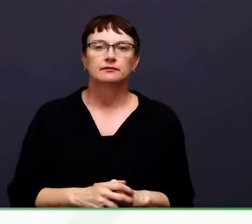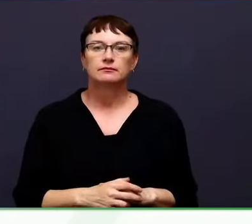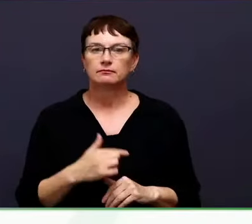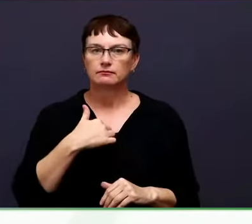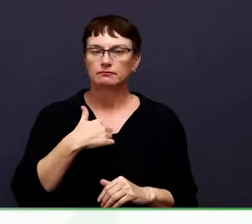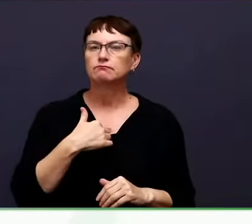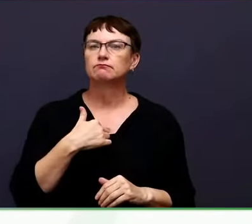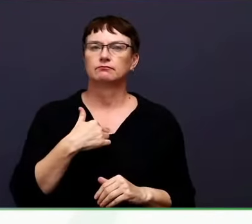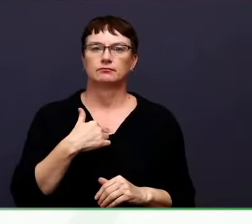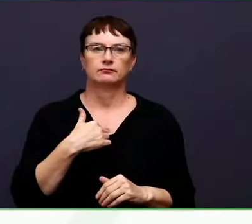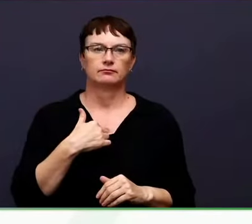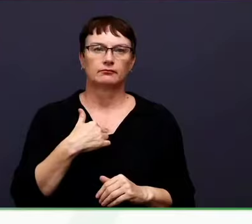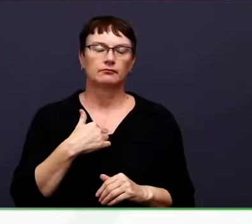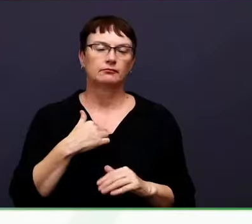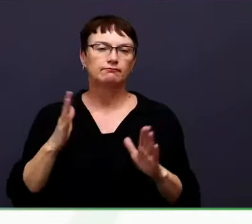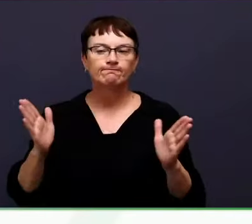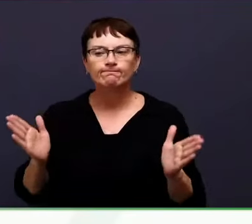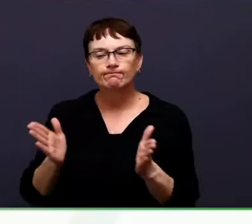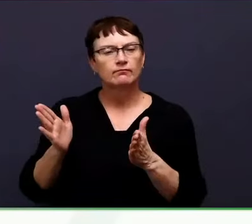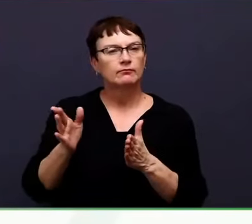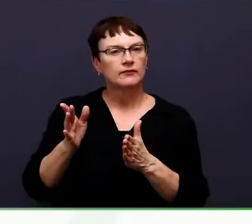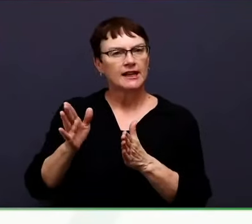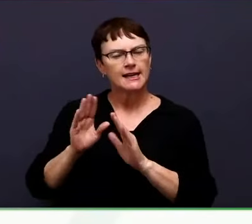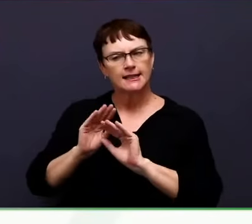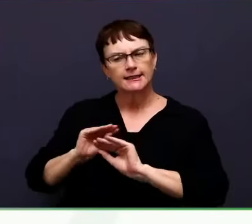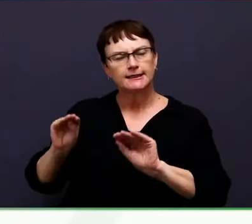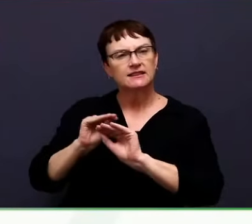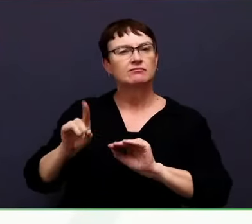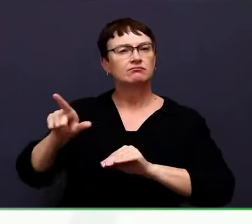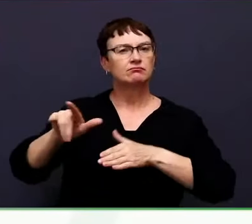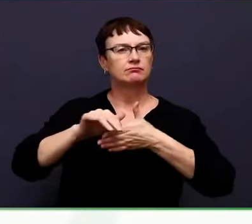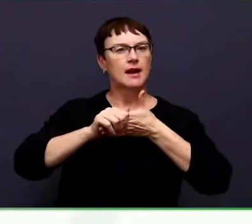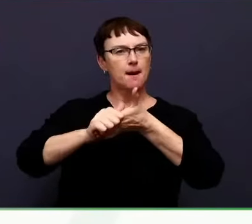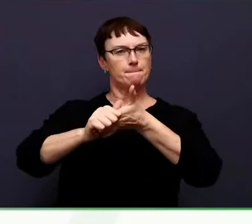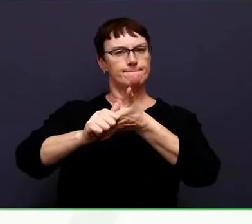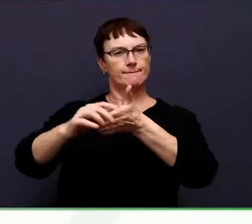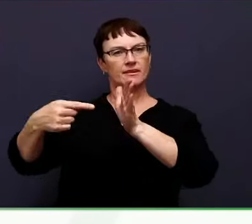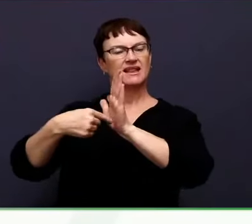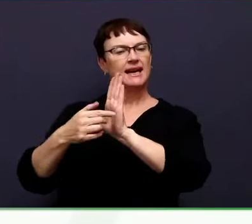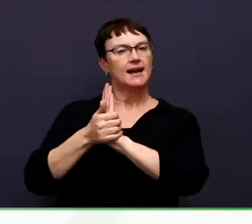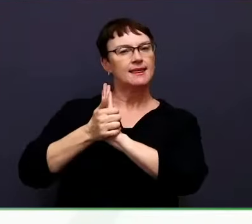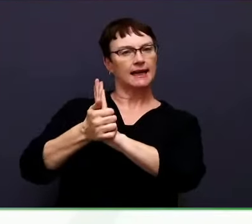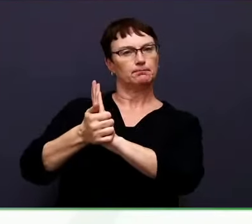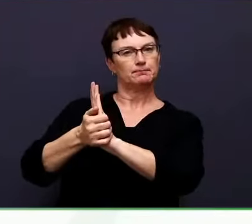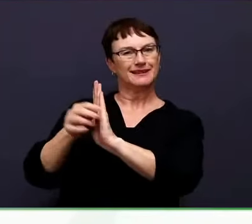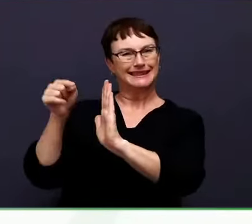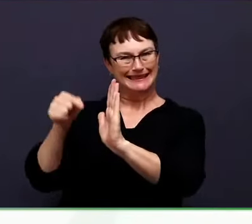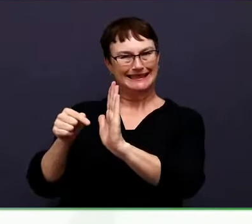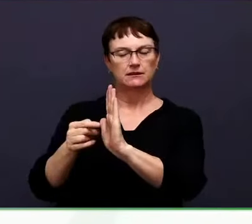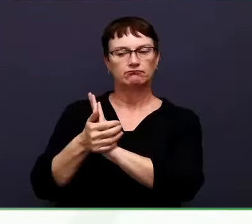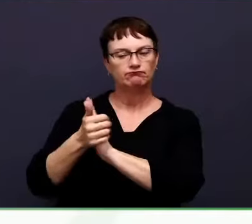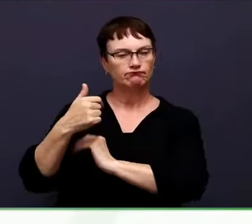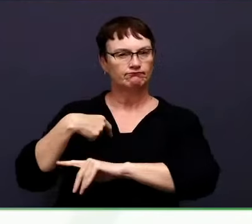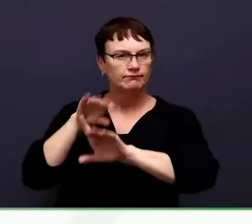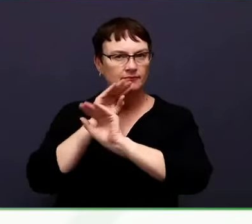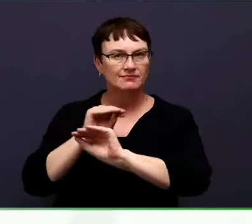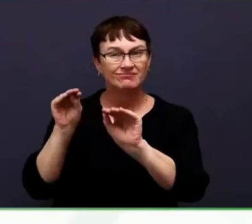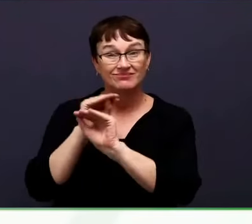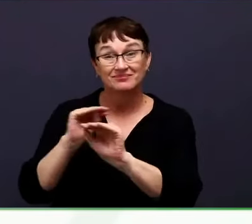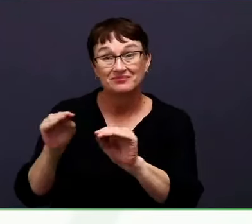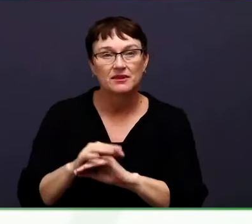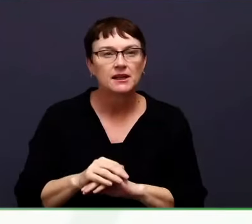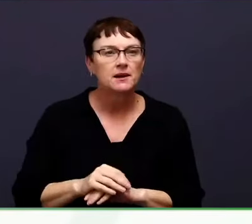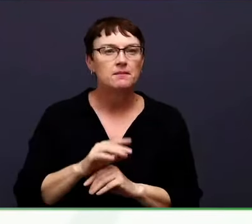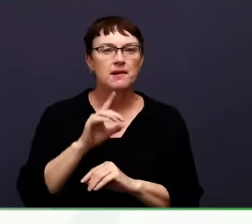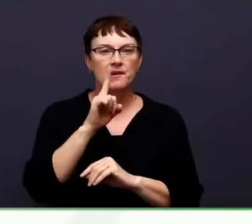The groups work is based on grassroots principles, and aims to